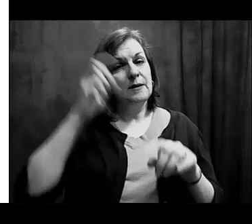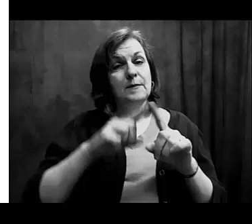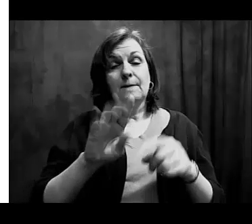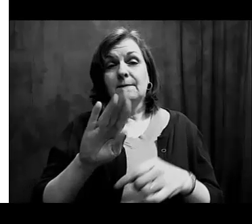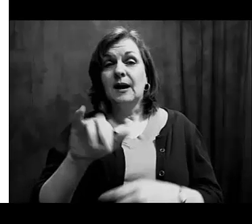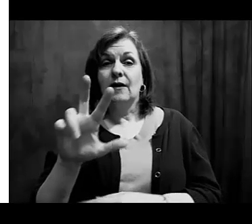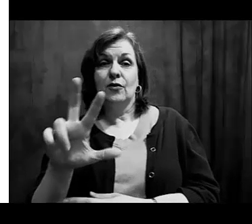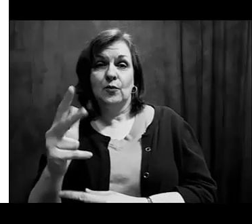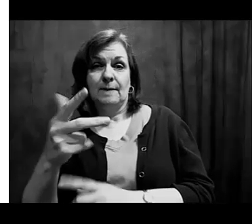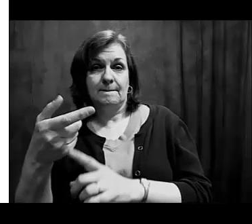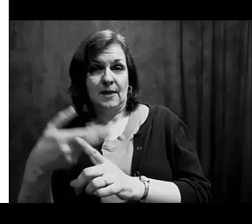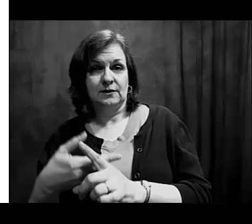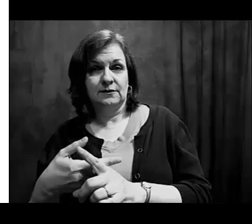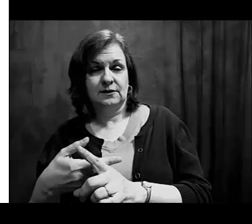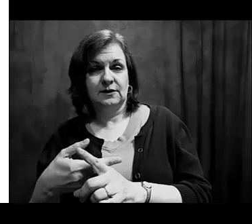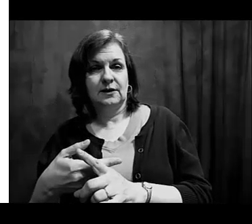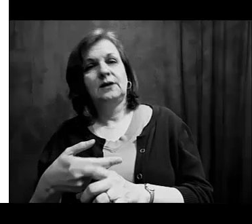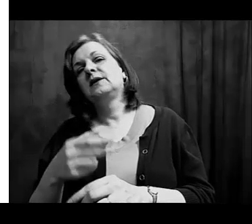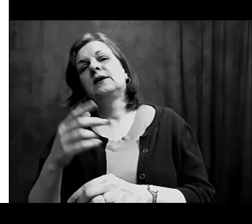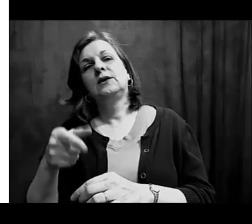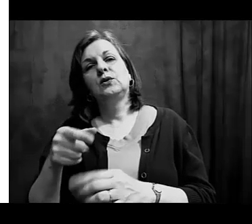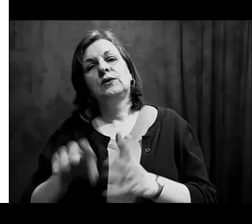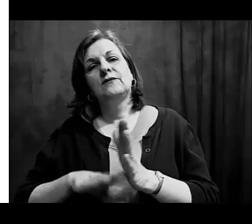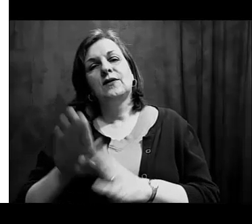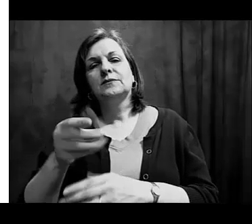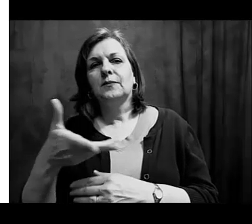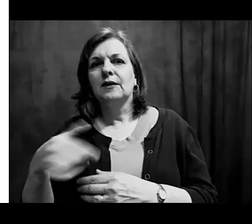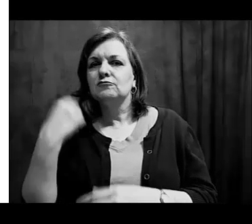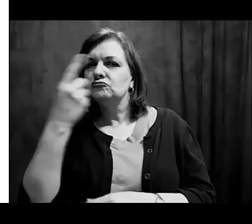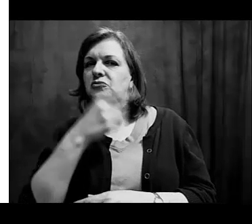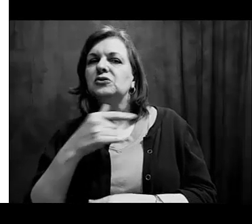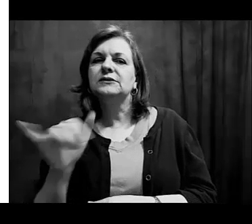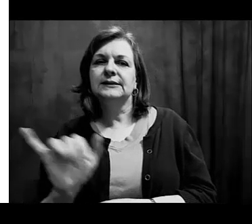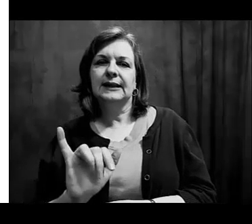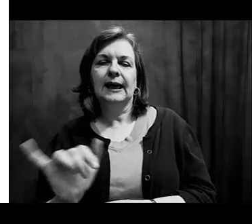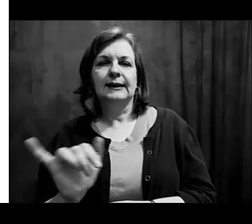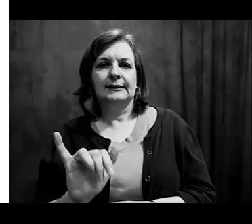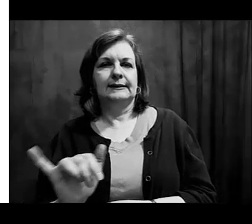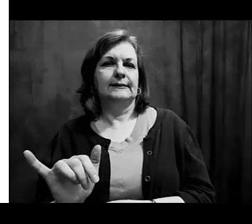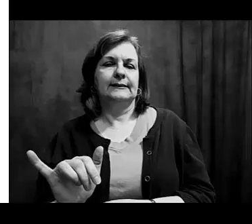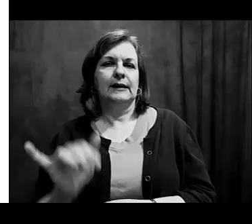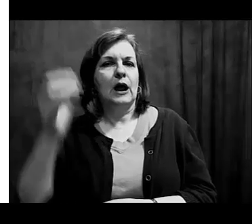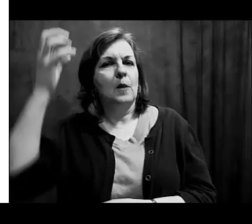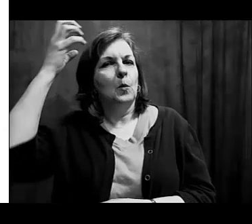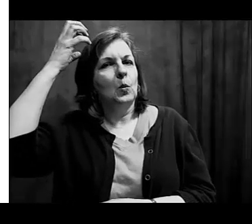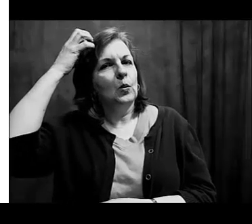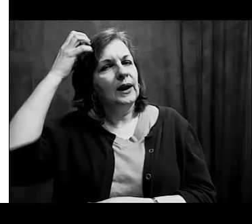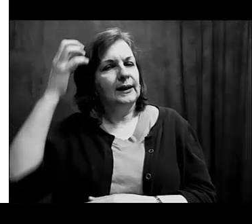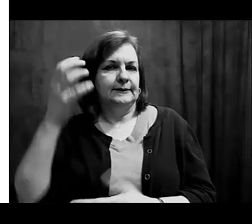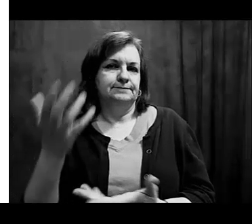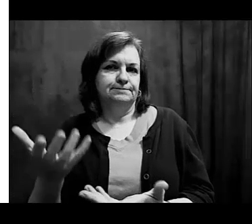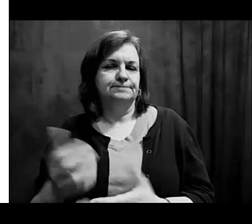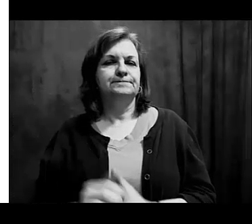development you start to develop something that looks a little bit more like a brain as we would think about it